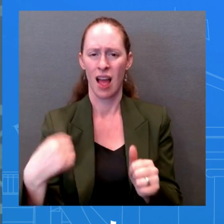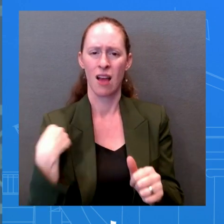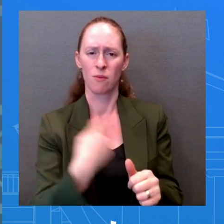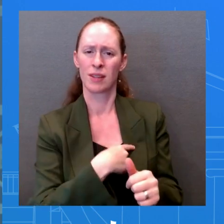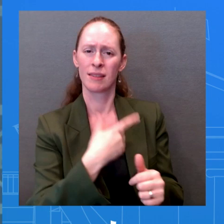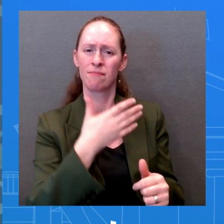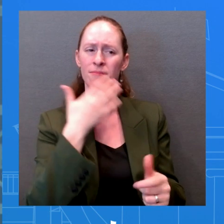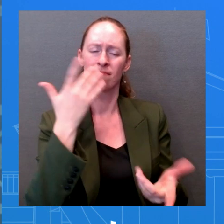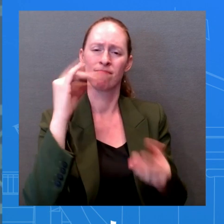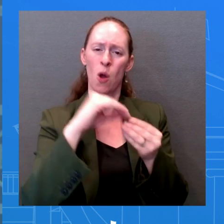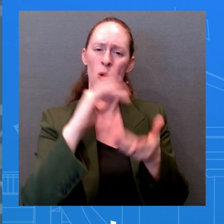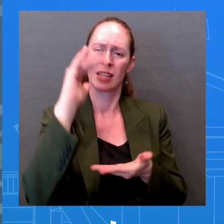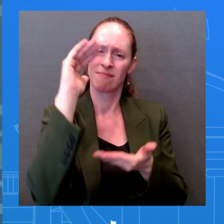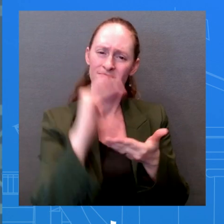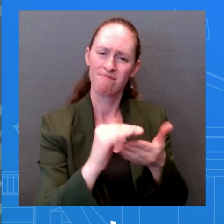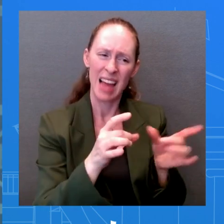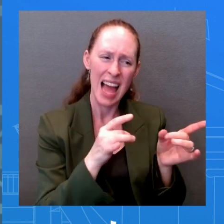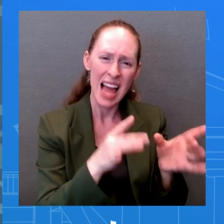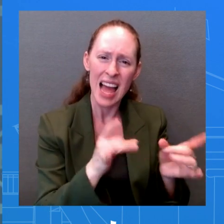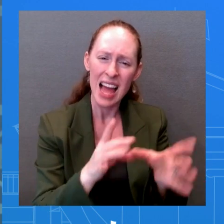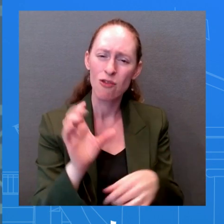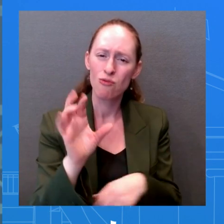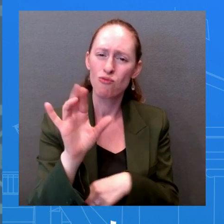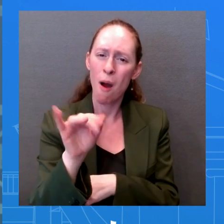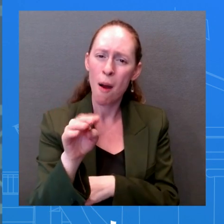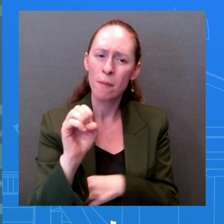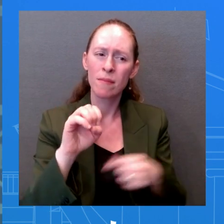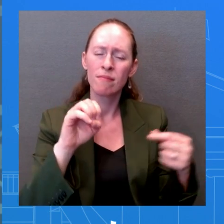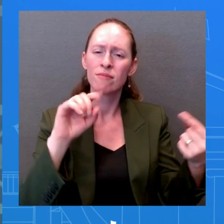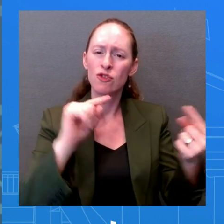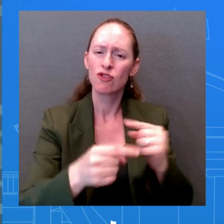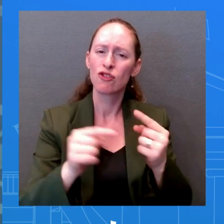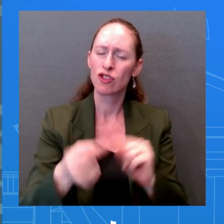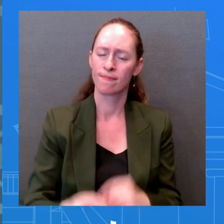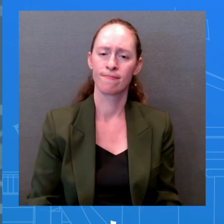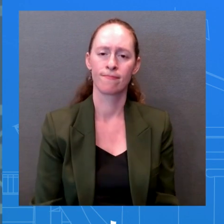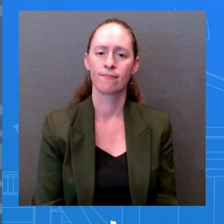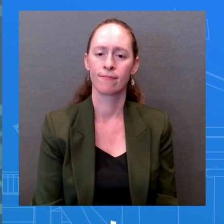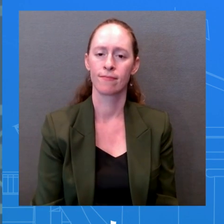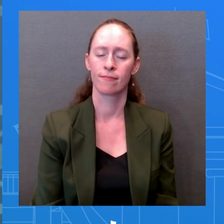respond to, and recover from hate-fueled violence and to foster national unity.